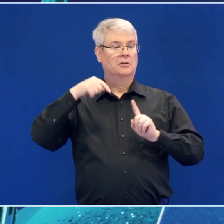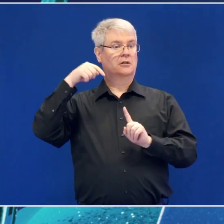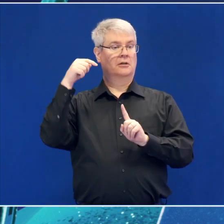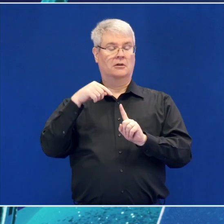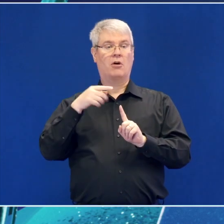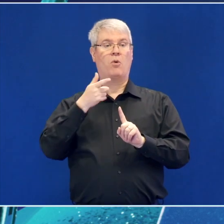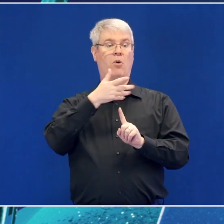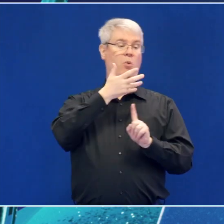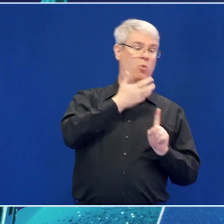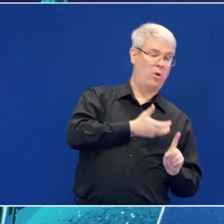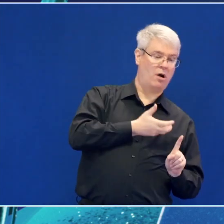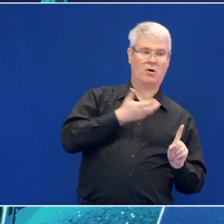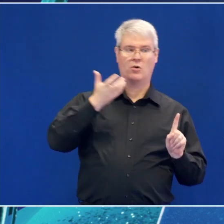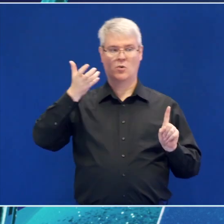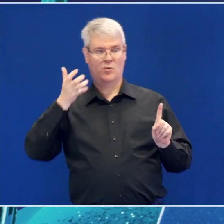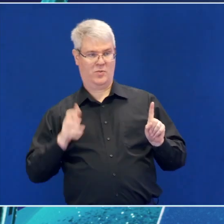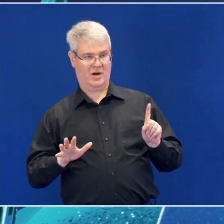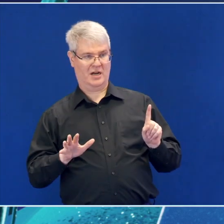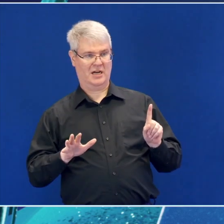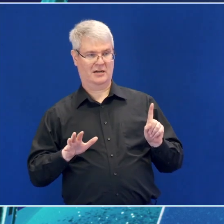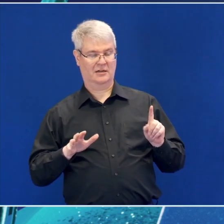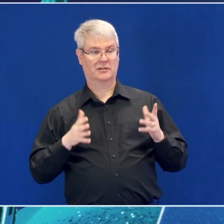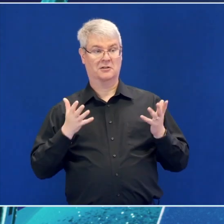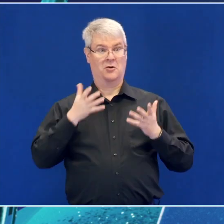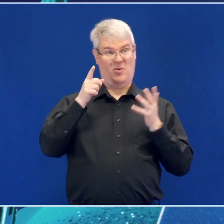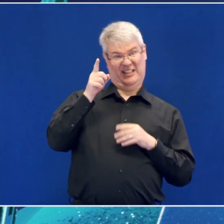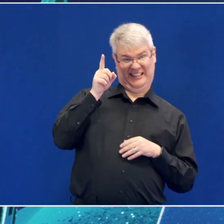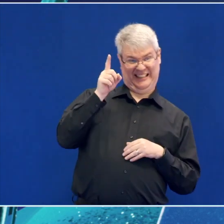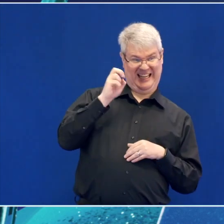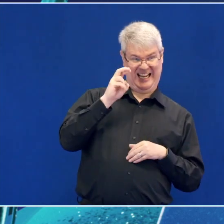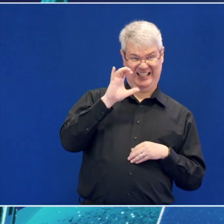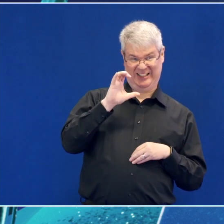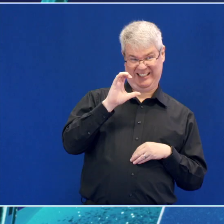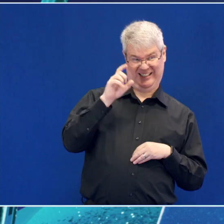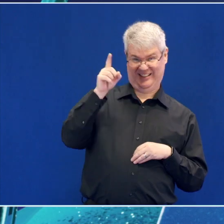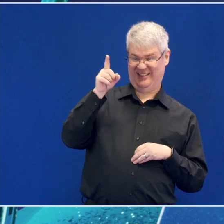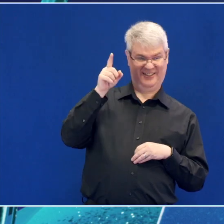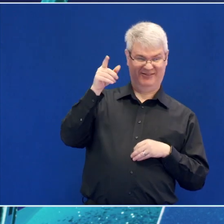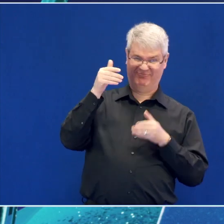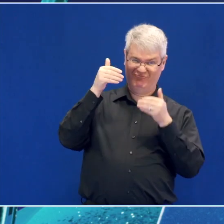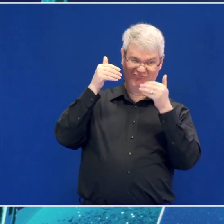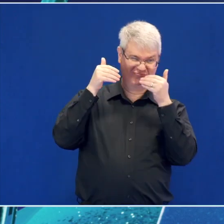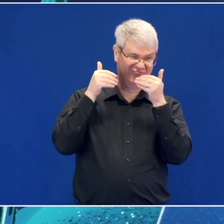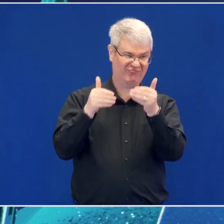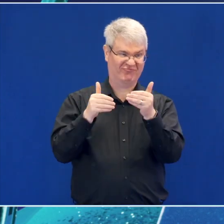But what Eric has been able to do is he did a lot of -- put in a lot of limiting factors on this agent.